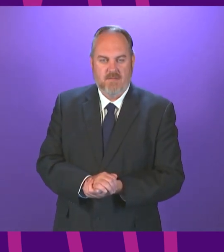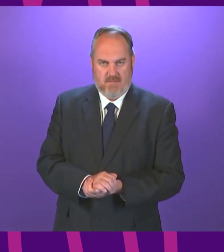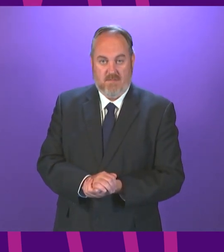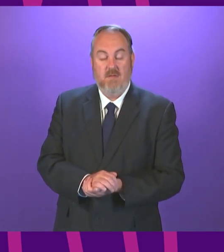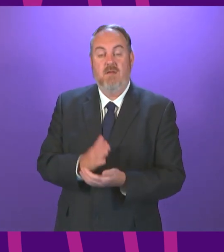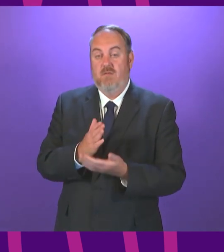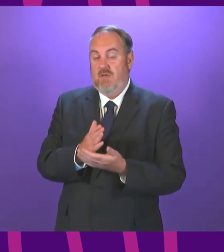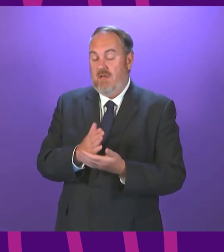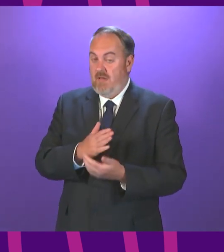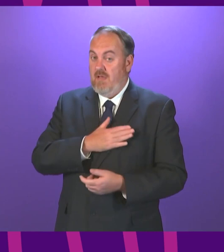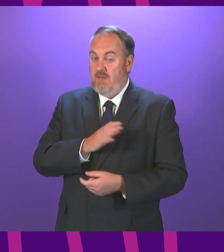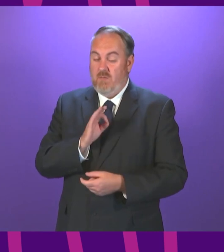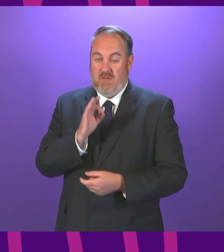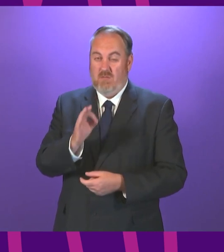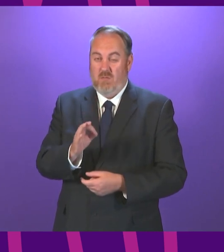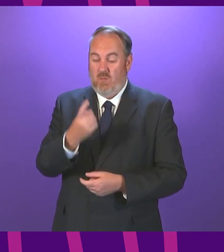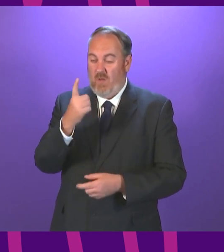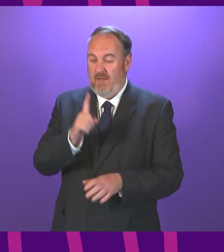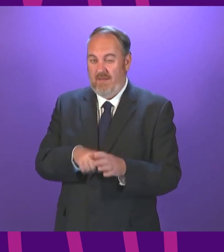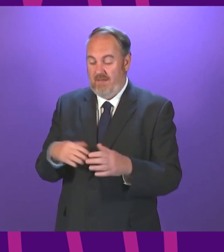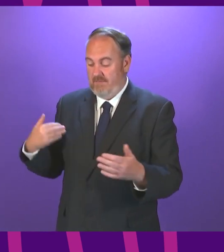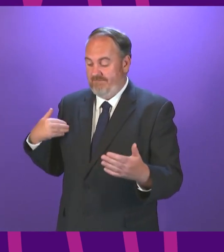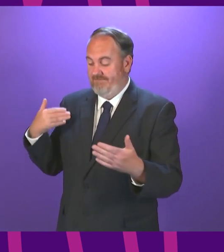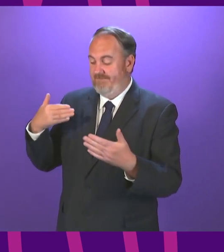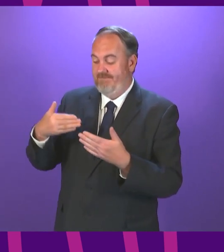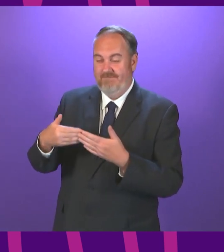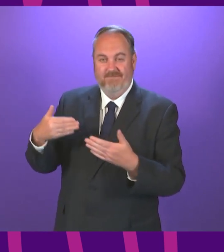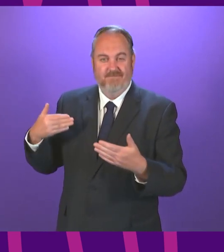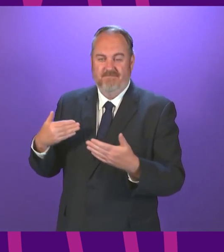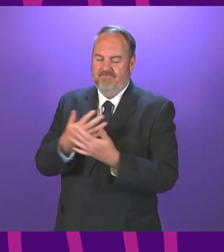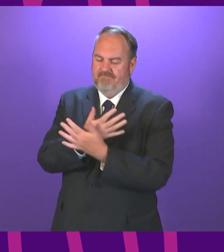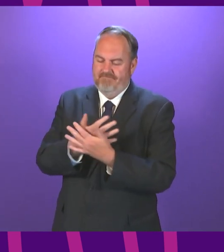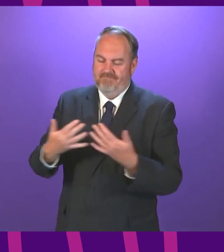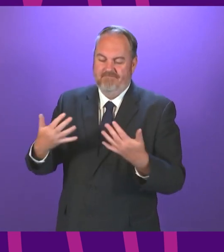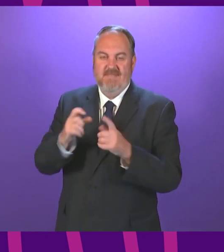After a year of little or no engagement, lots of disabled people and unpaid carers are,